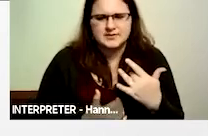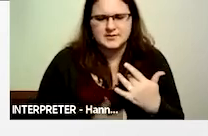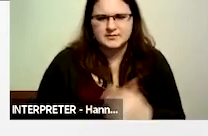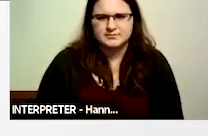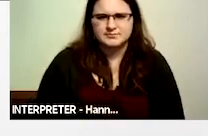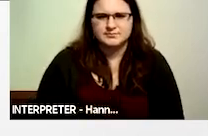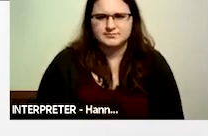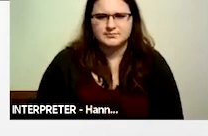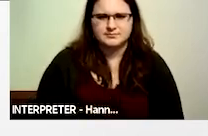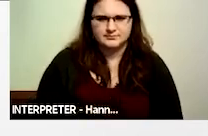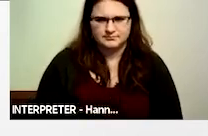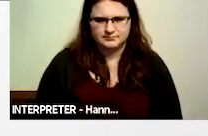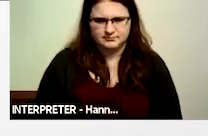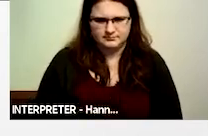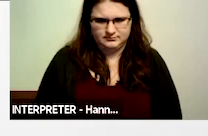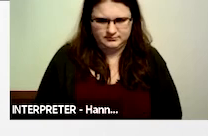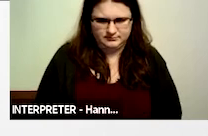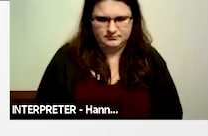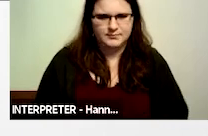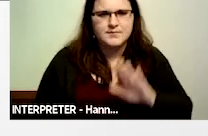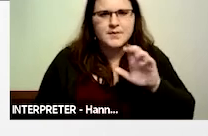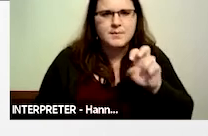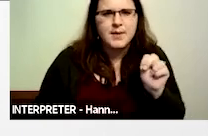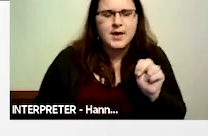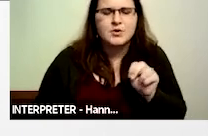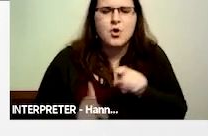attention time that we have for things. So one of the things we will be launching